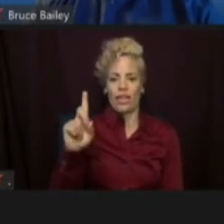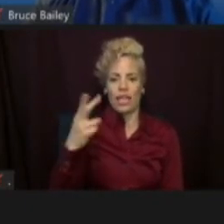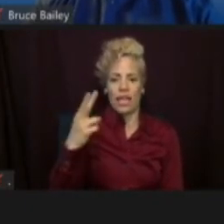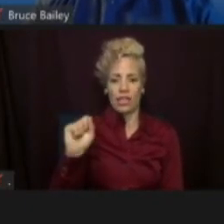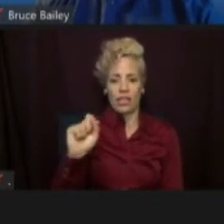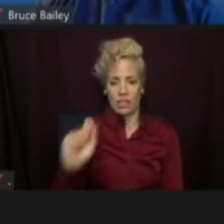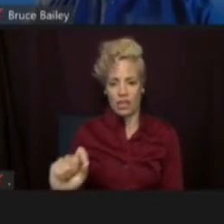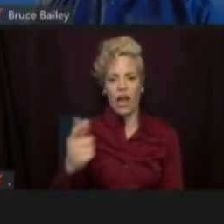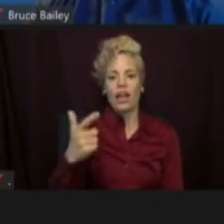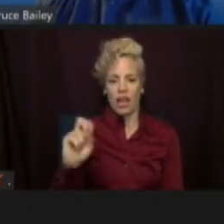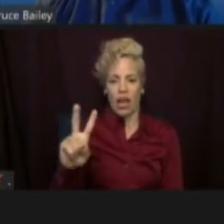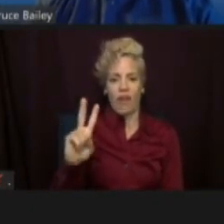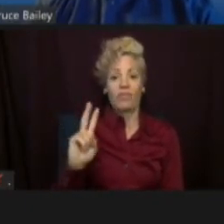Now I'm gonna turn it over to Bruce.